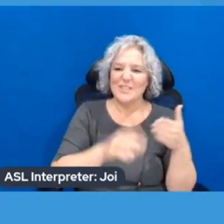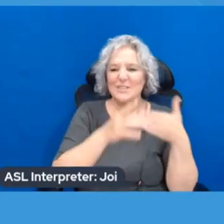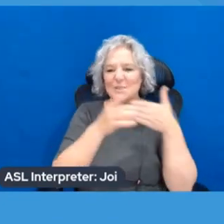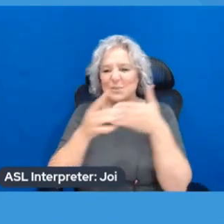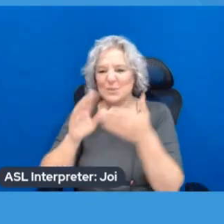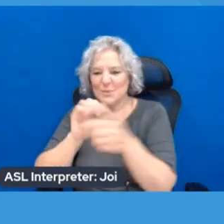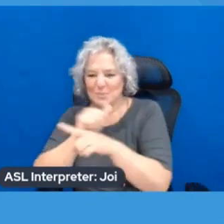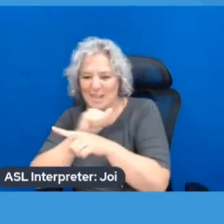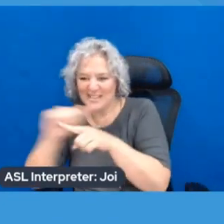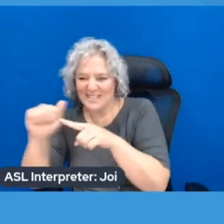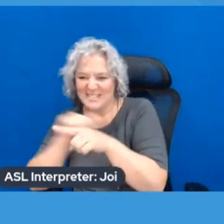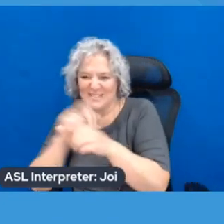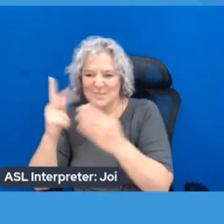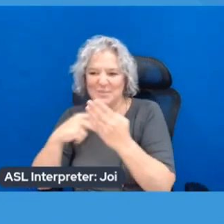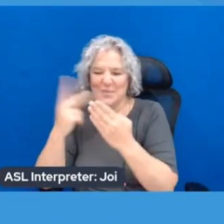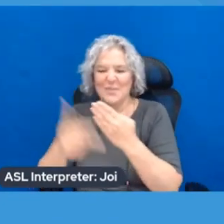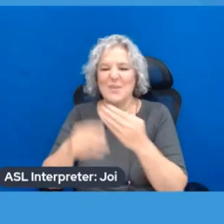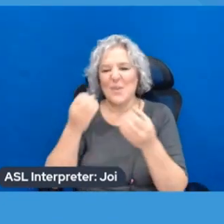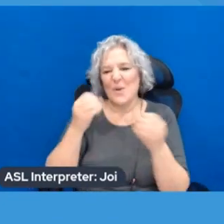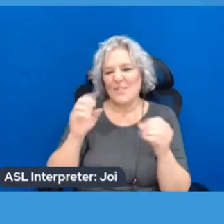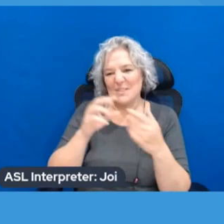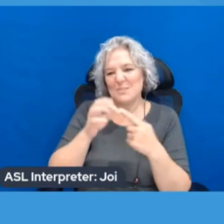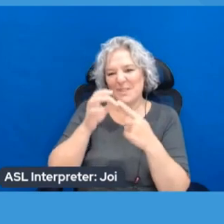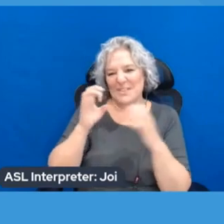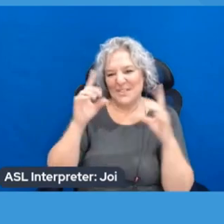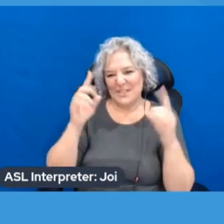of the Office of Special Education Programs, OSEP.